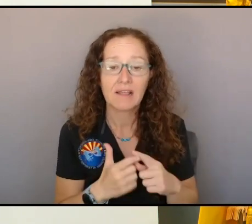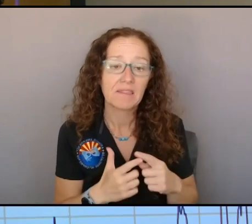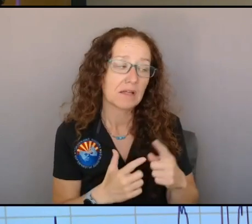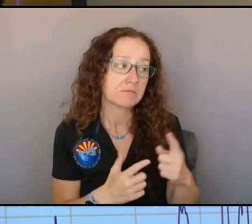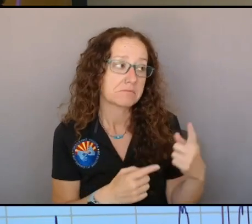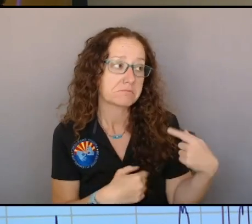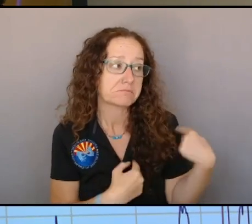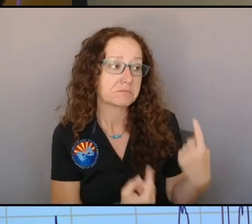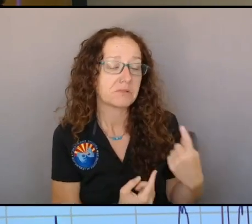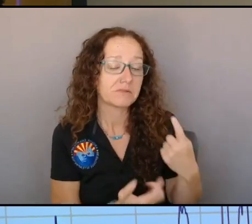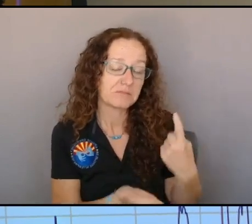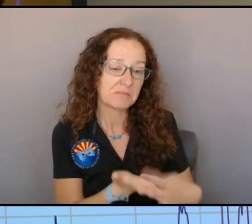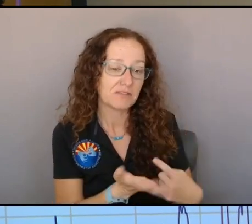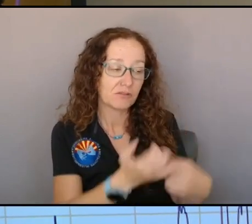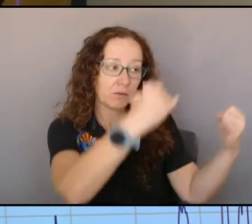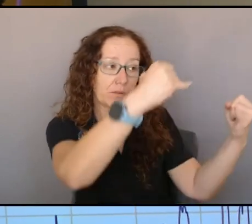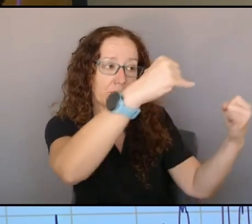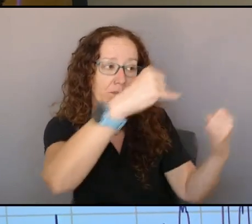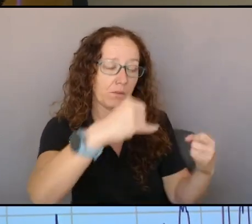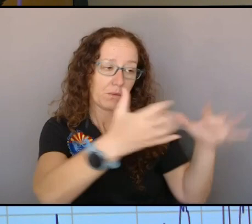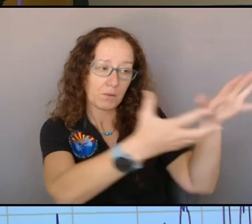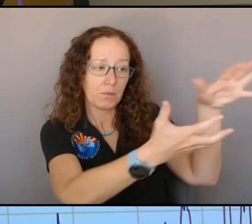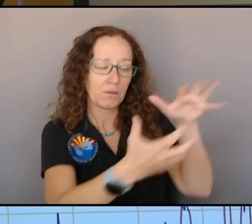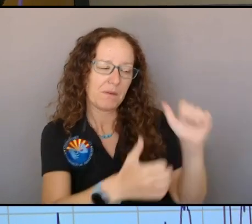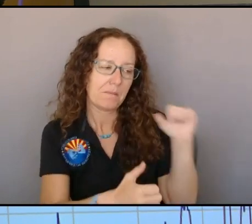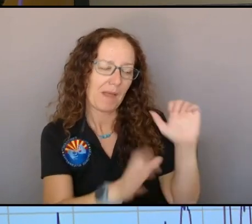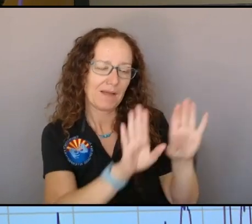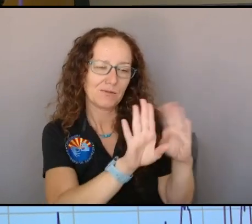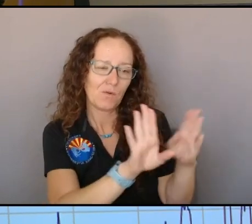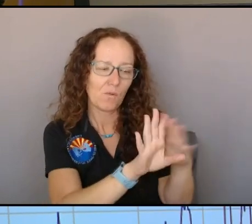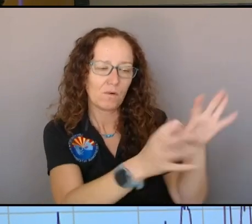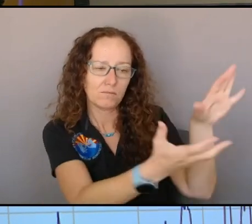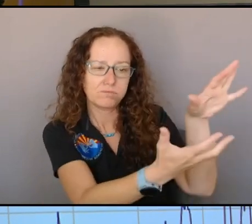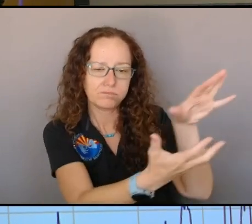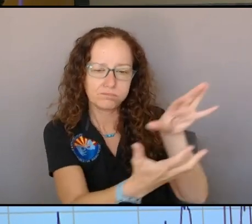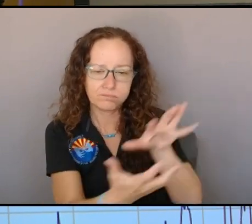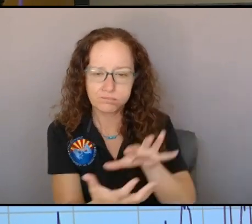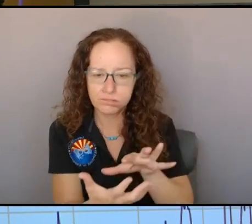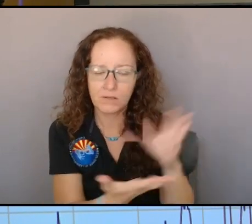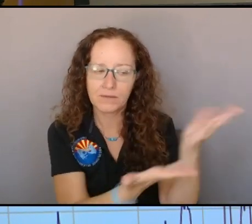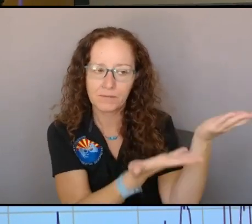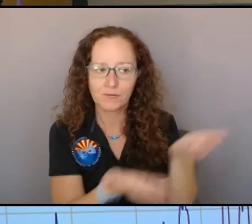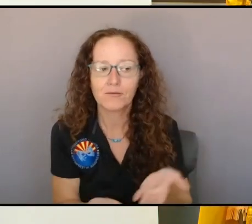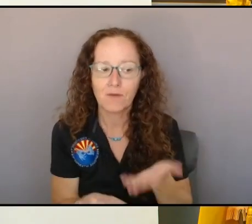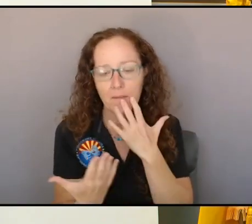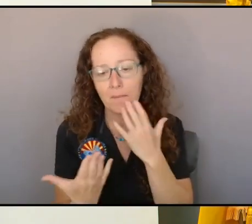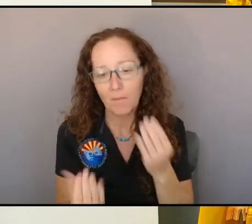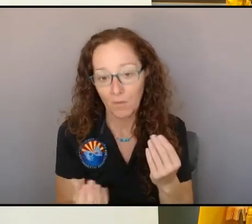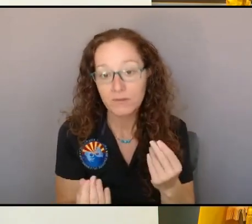of that gulf moisture in. And that's indicative with these higher relative humidities that we've seen over the past 72